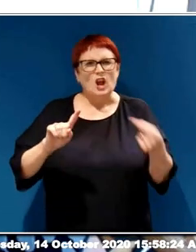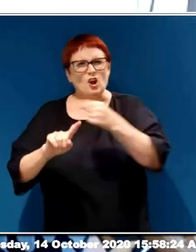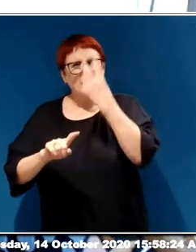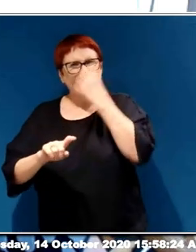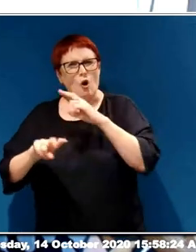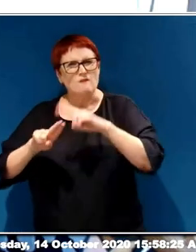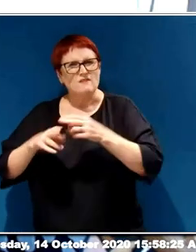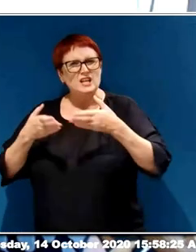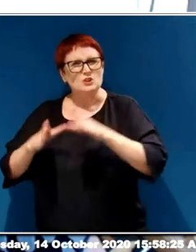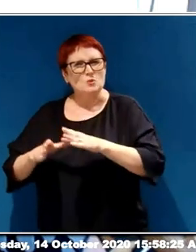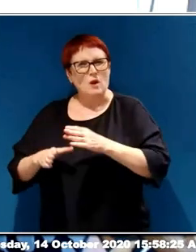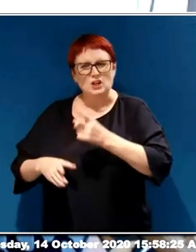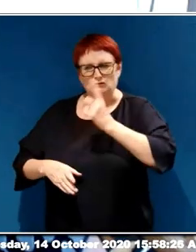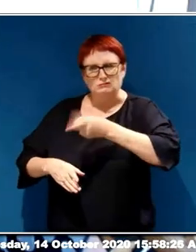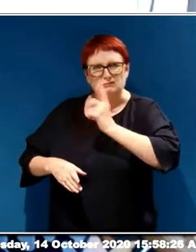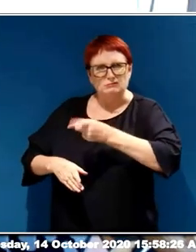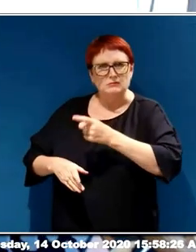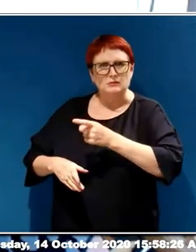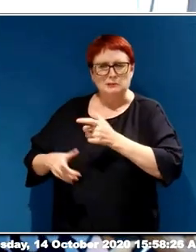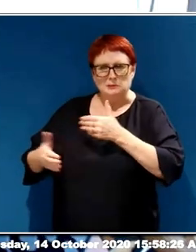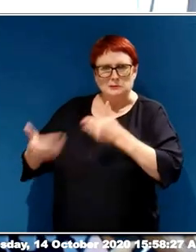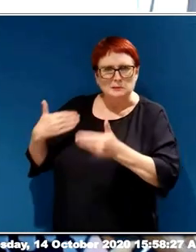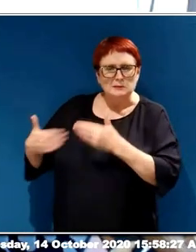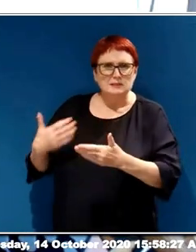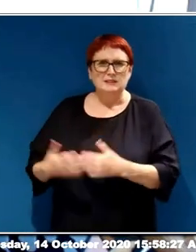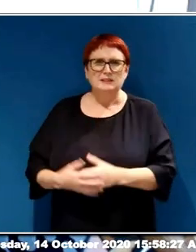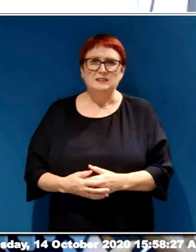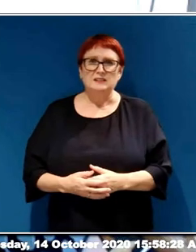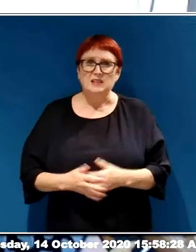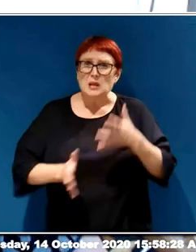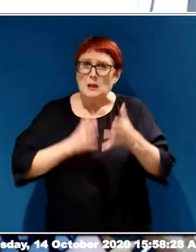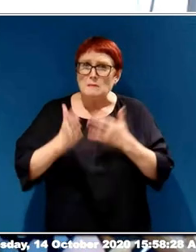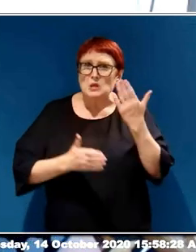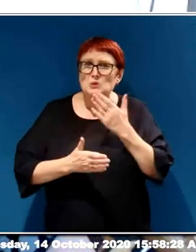So they're just not committed --- what's your view of that?